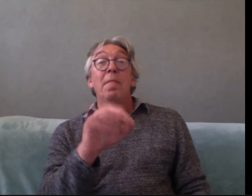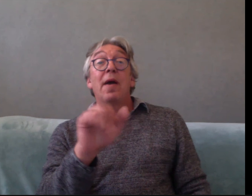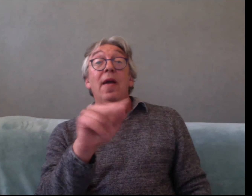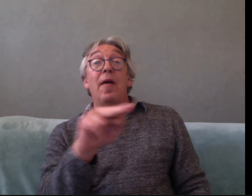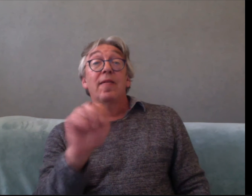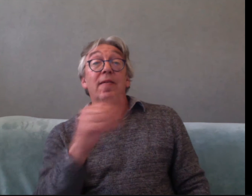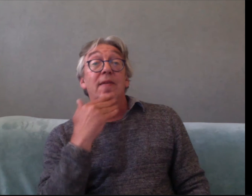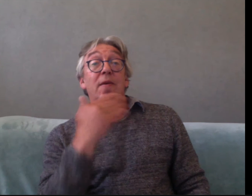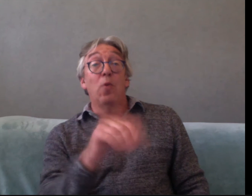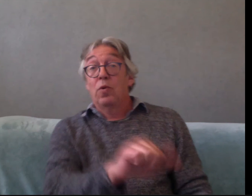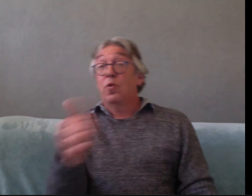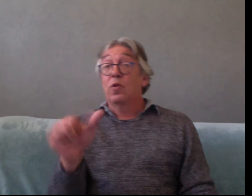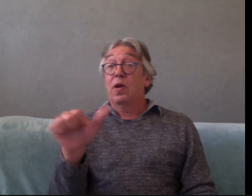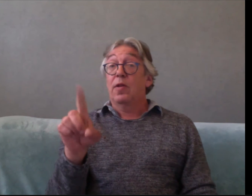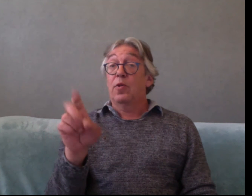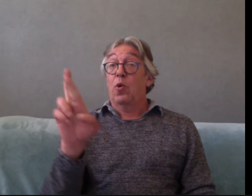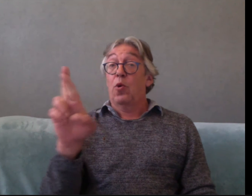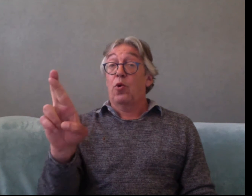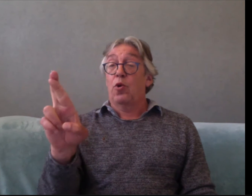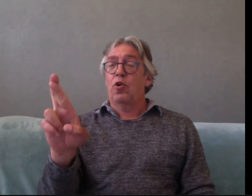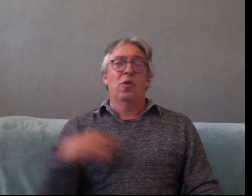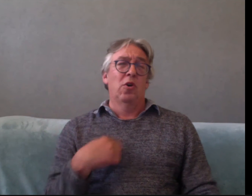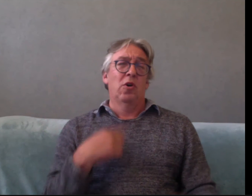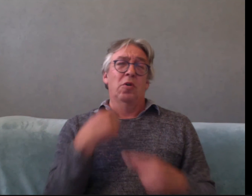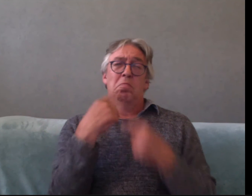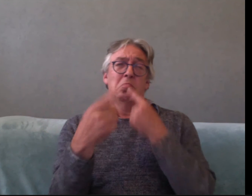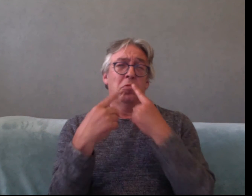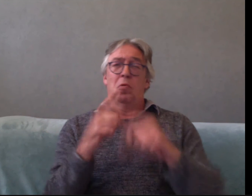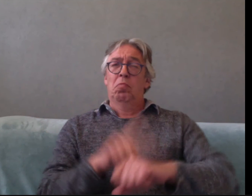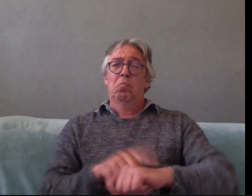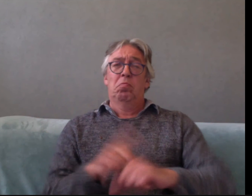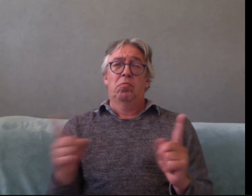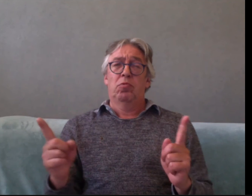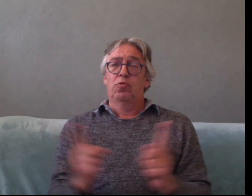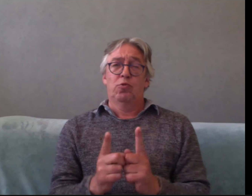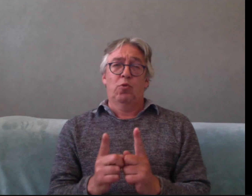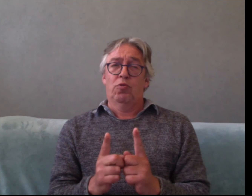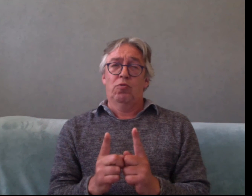Just to be brief. What is very important to understand now is